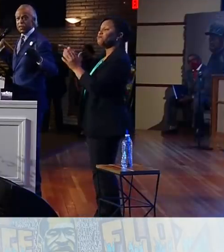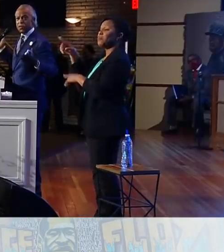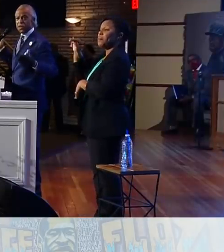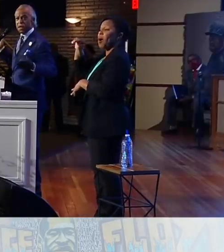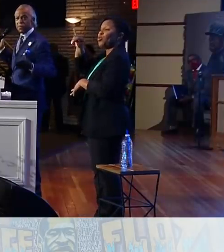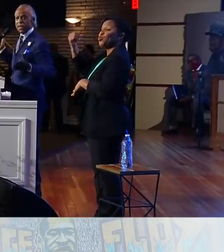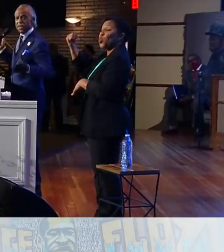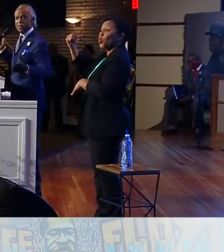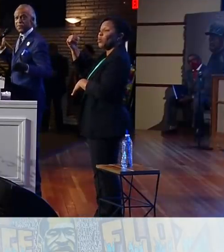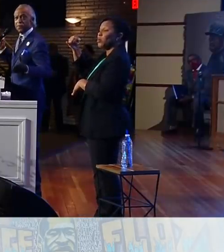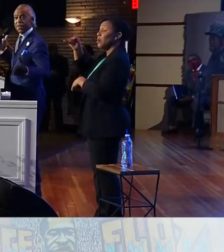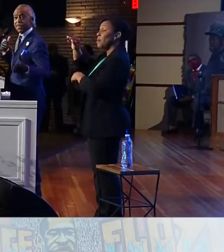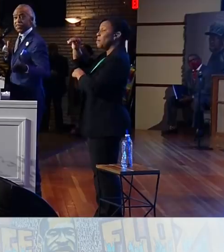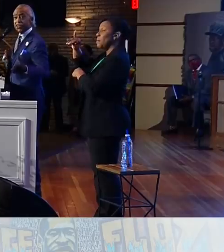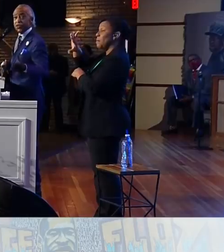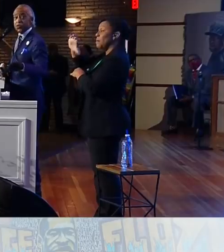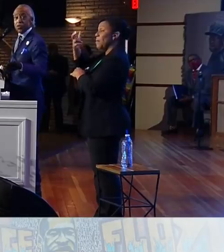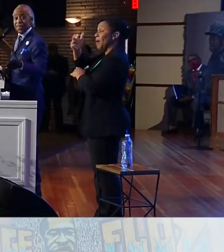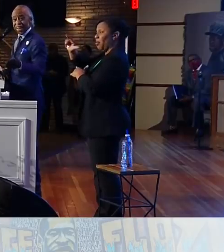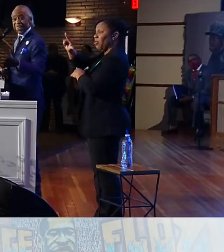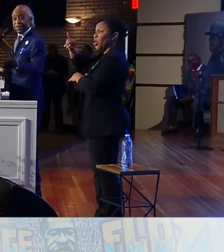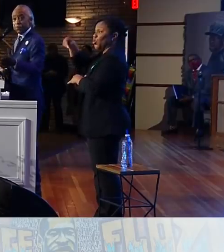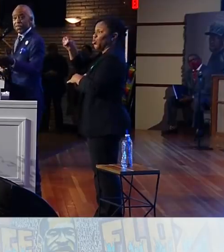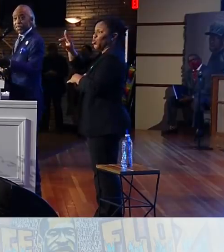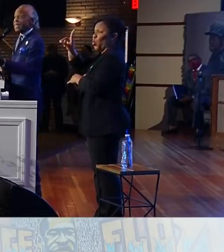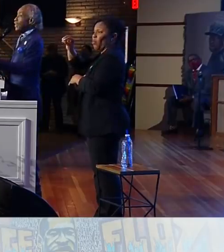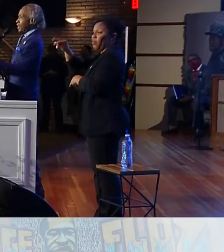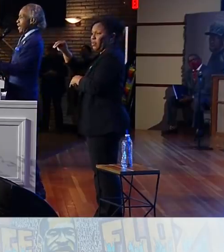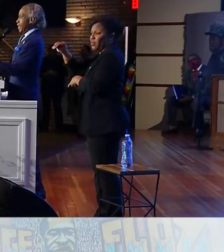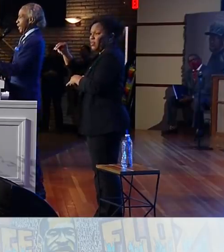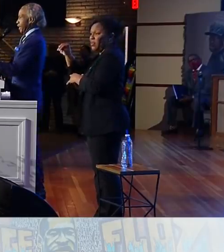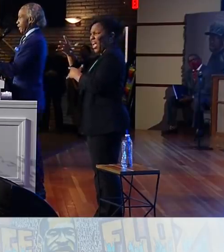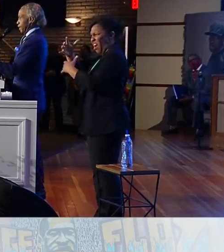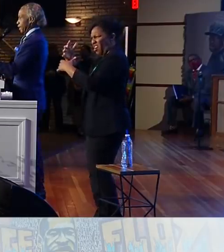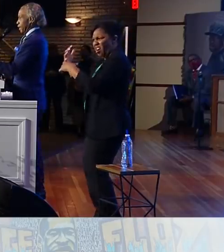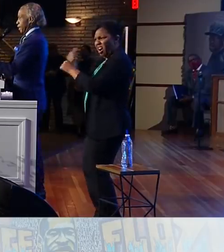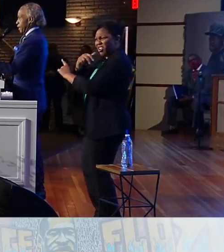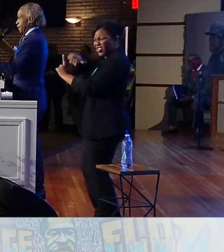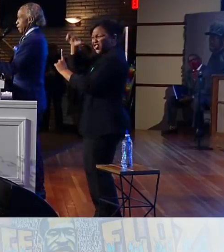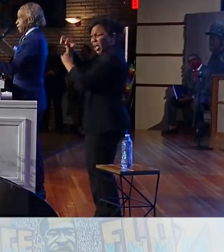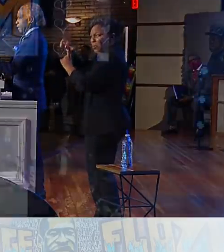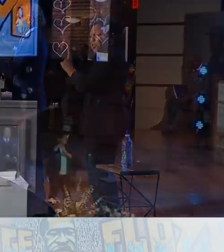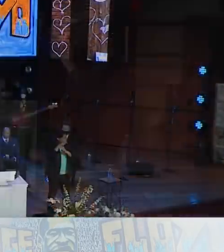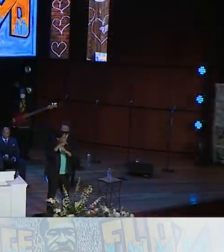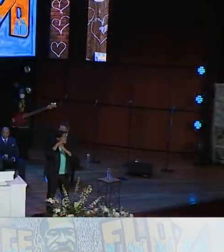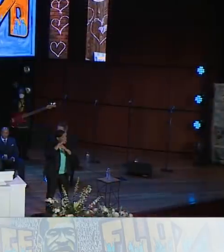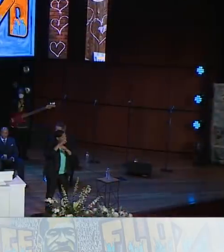BROKE THROUGH, YOU KEPT YOUR KNEE ON THAT NECK. MICHAEL JORDAN WON ALL OF THESE CHAMPIONSHIPS, AND YOU KEPT